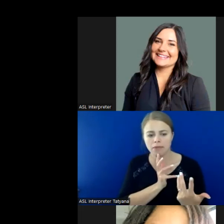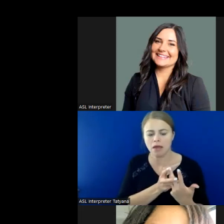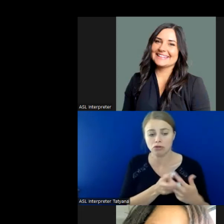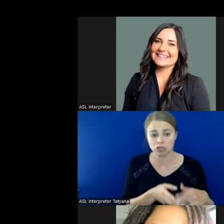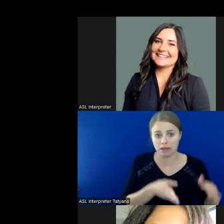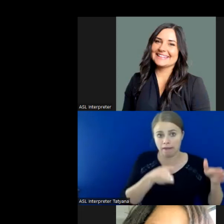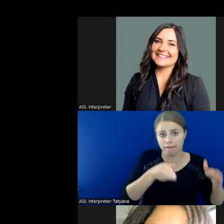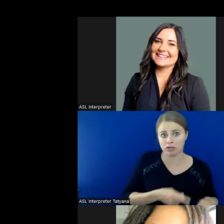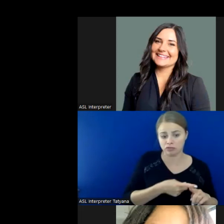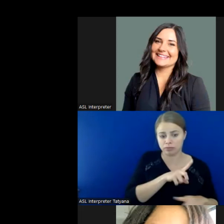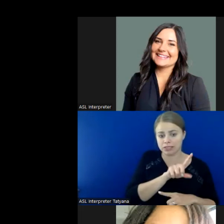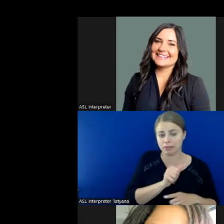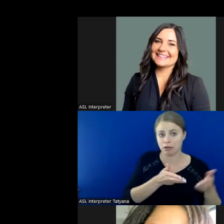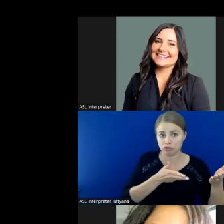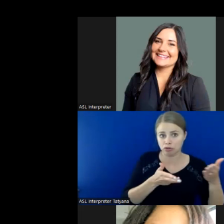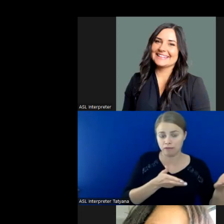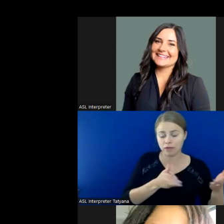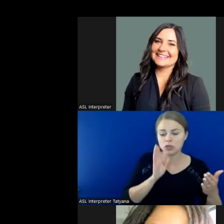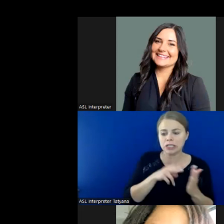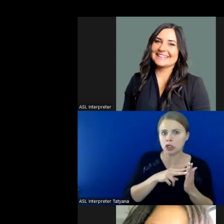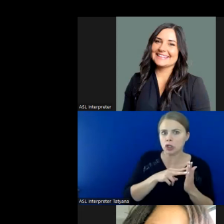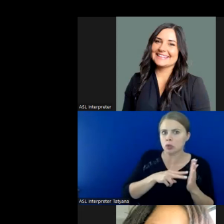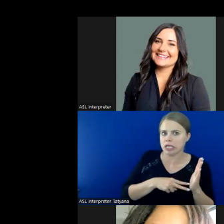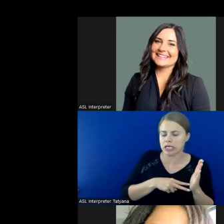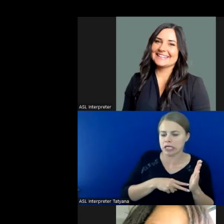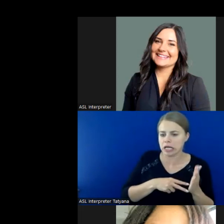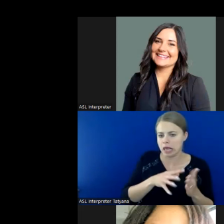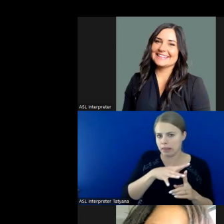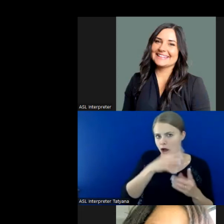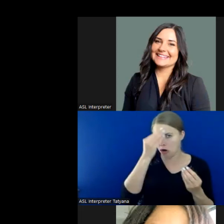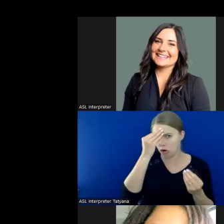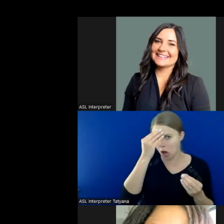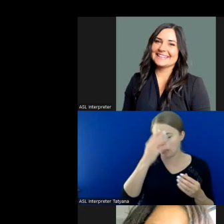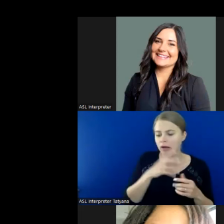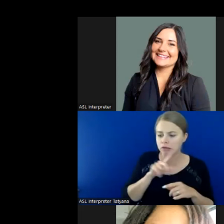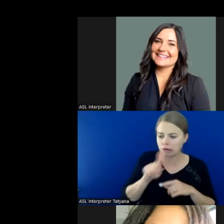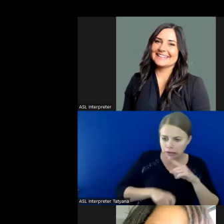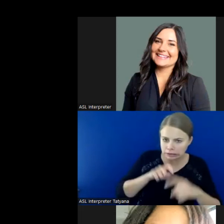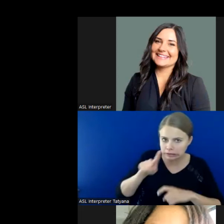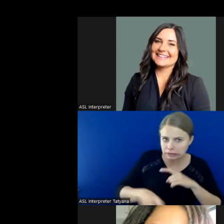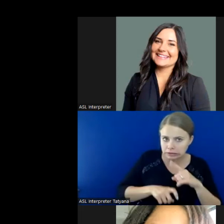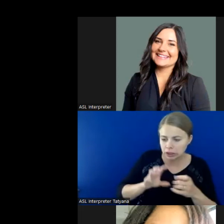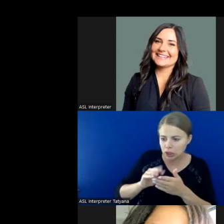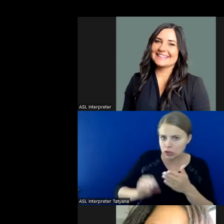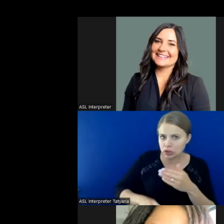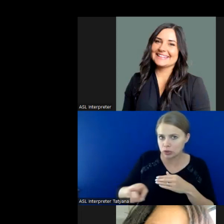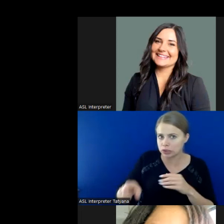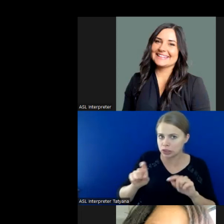from disability services would read the content and ask questions of the students that couldn't access the solution.